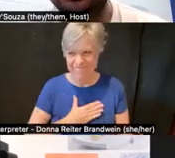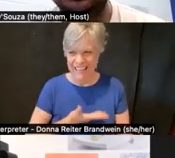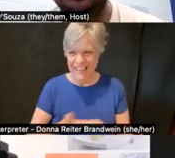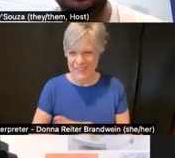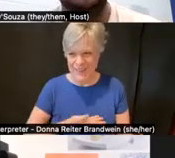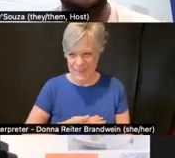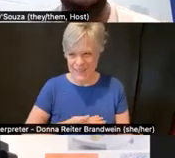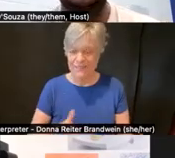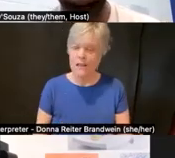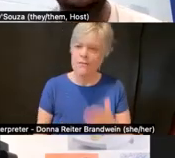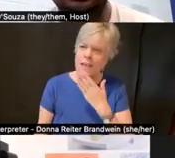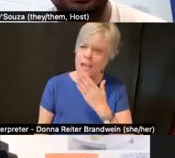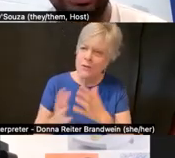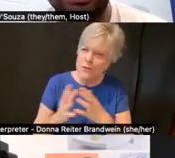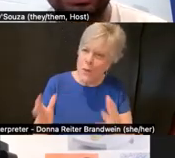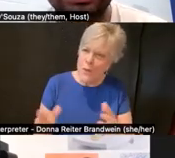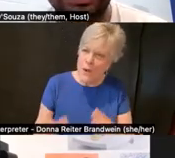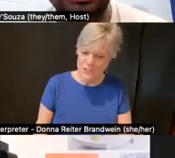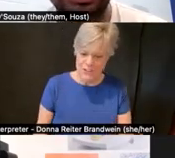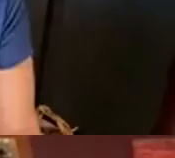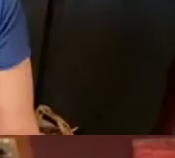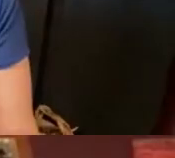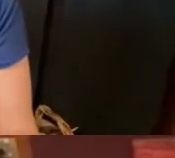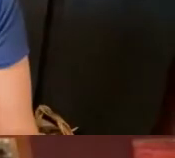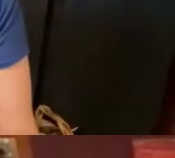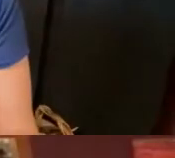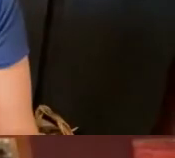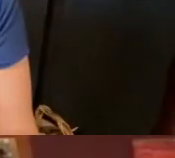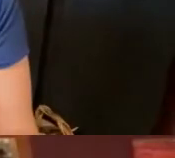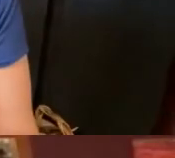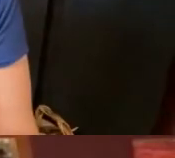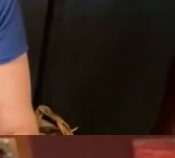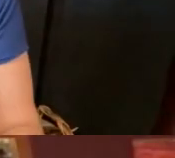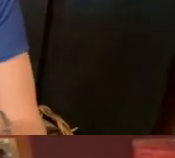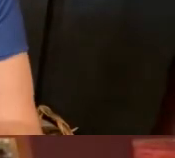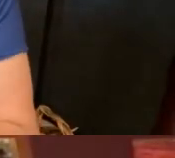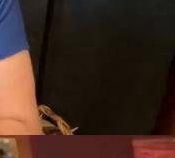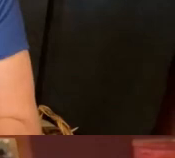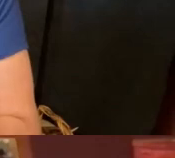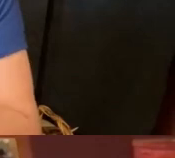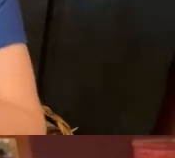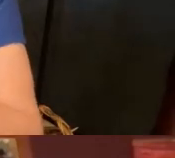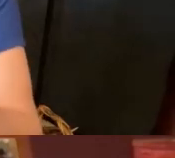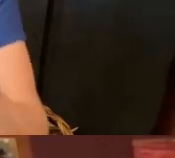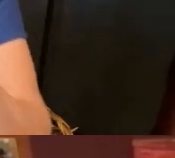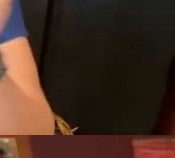Thank you so much, Ann. All right, I'm going to stop sharing the screen now. Back to gallery.